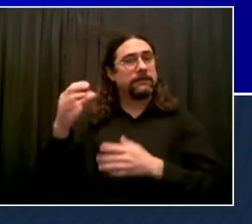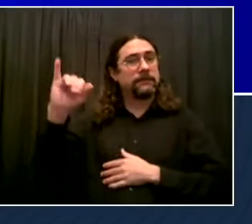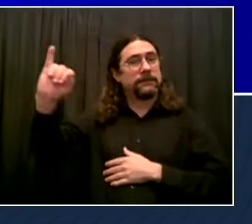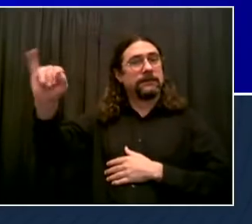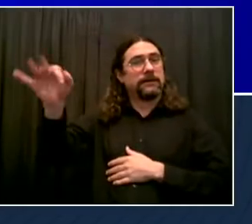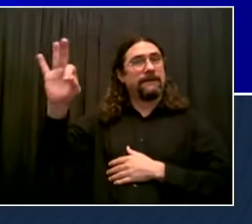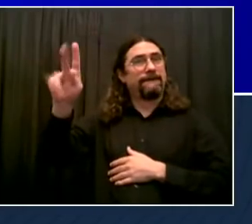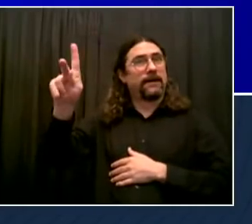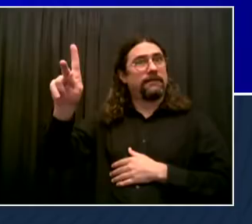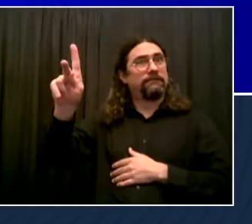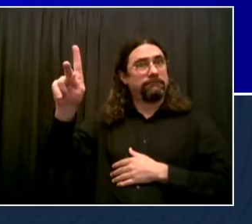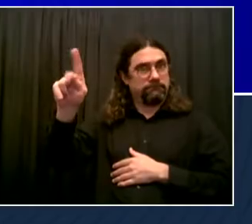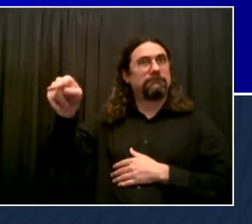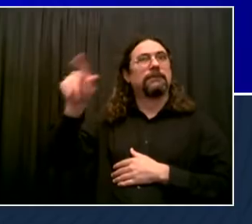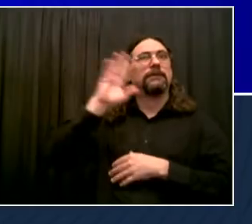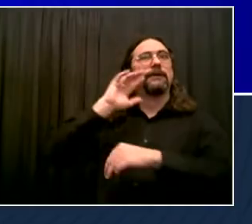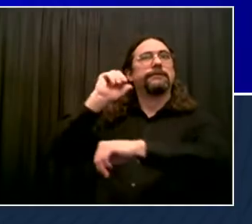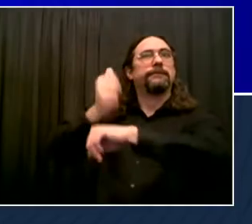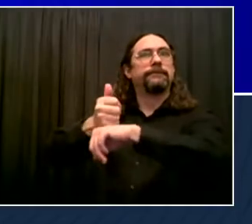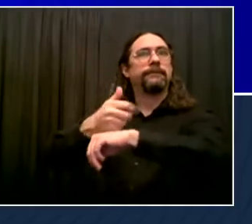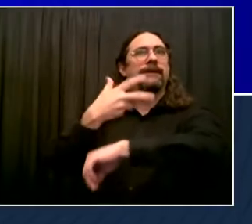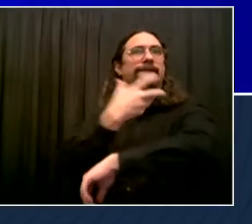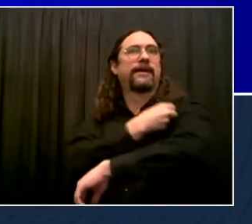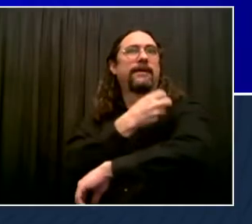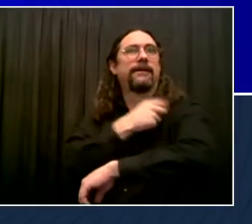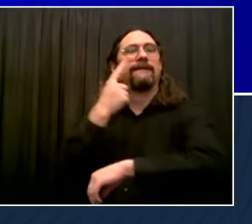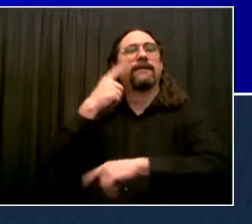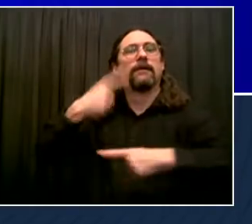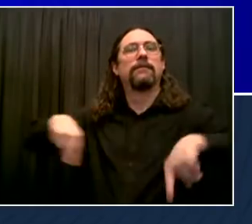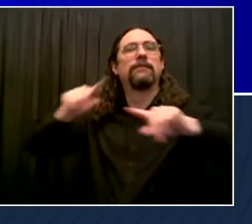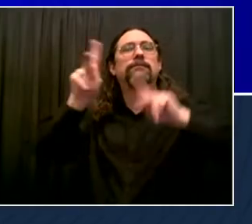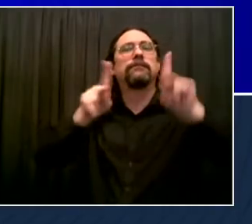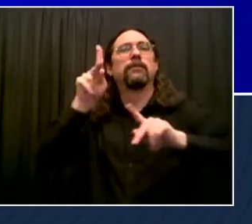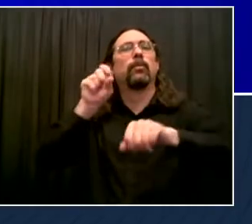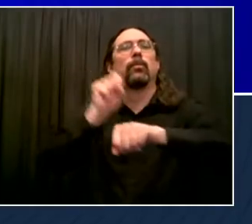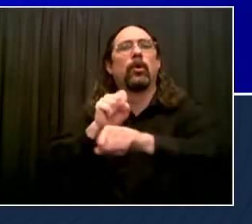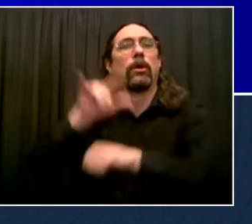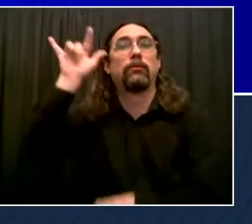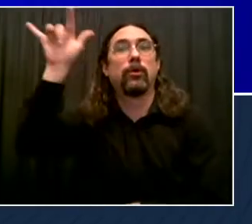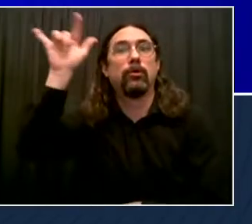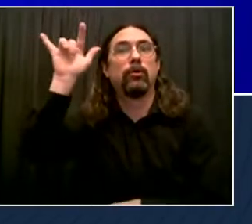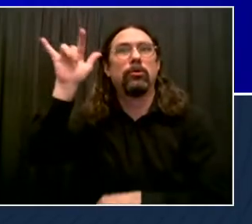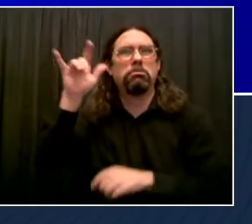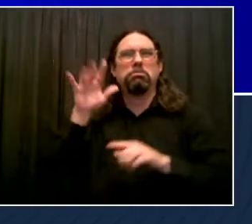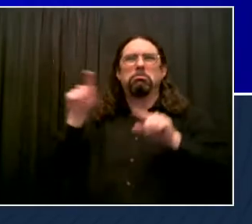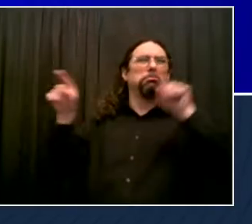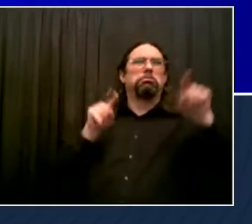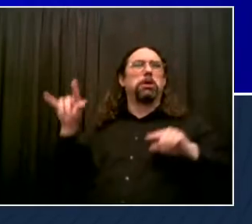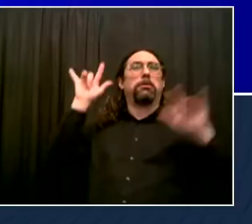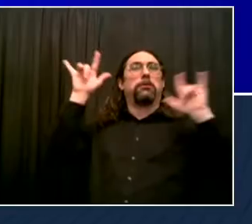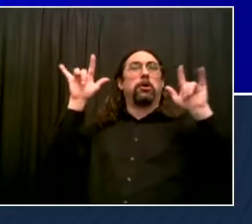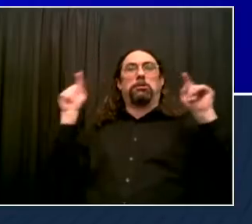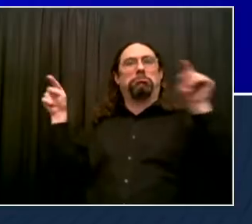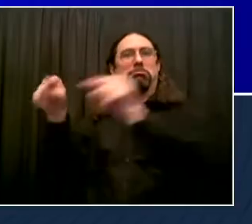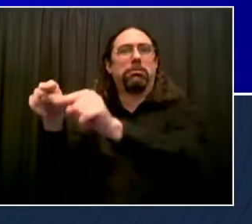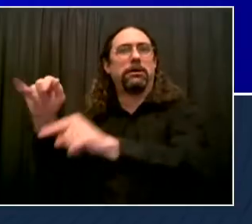ALSO IN QUEENS, INNOVATIVE APPROACH AT THE AIRPORT, AT JFK. A VACCINATION SITE FOR AIRPORT MPELOYEES.